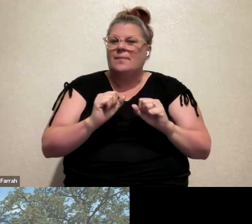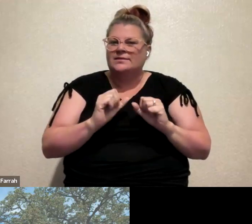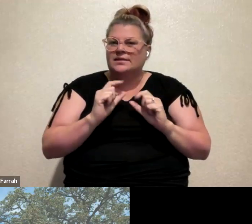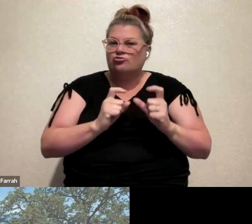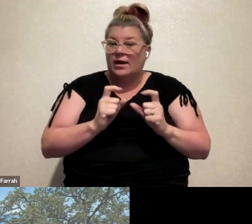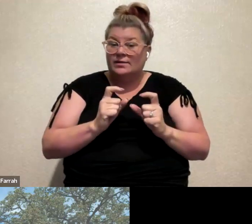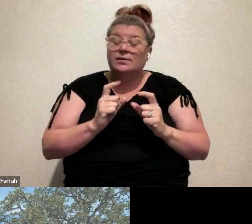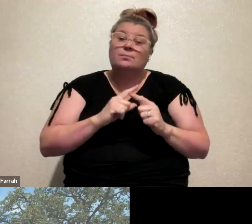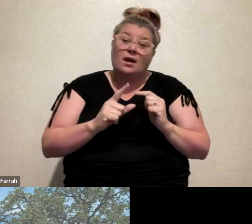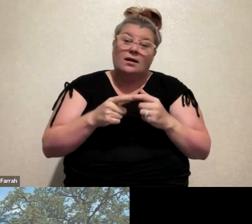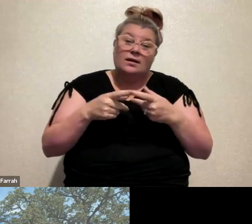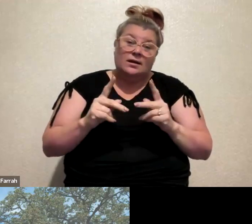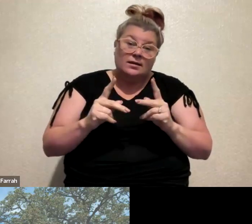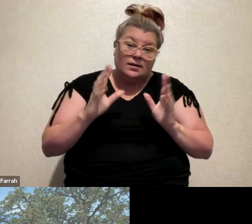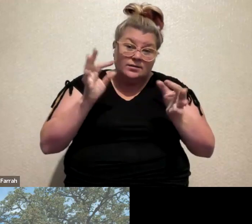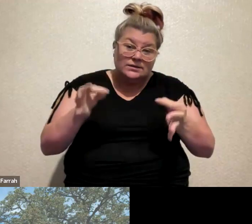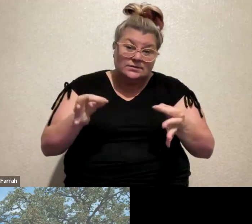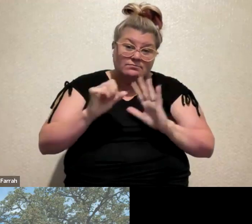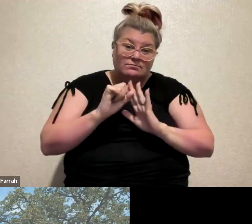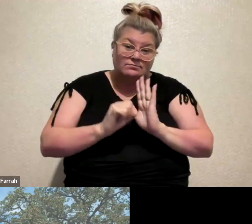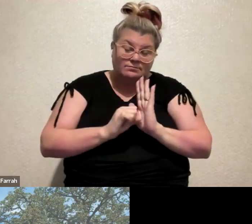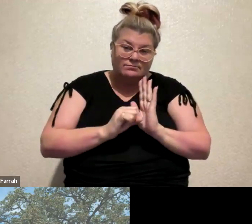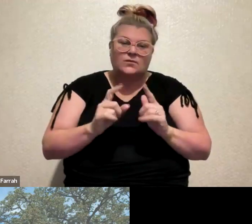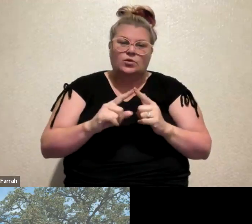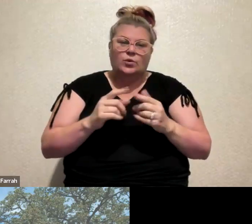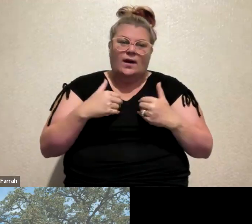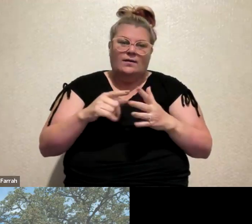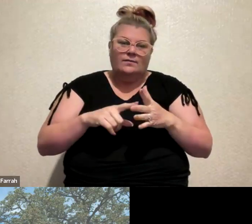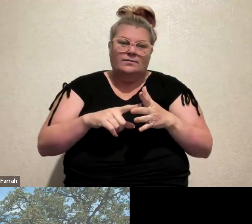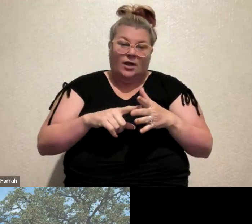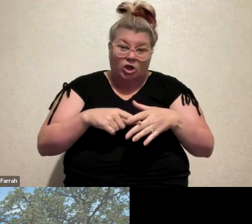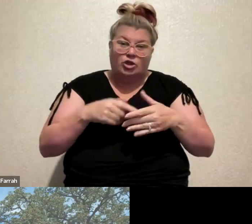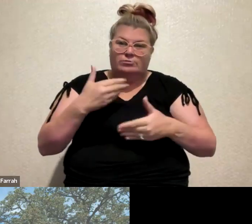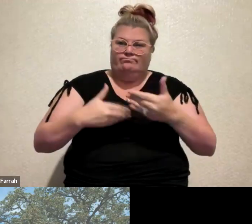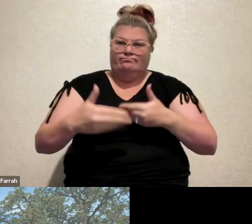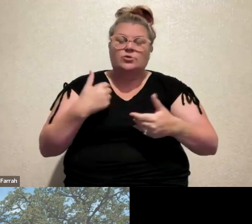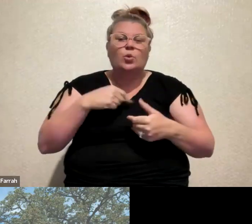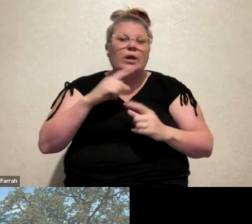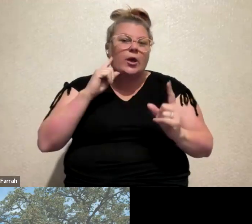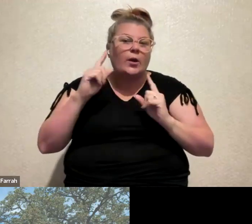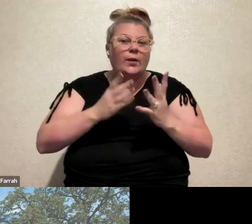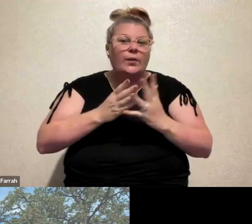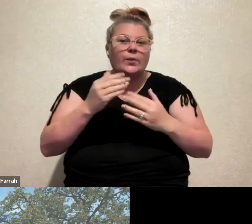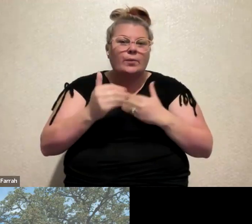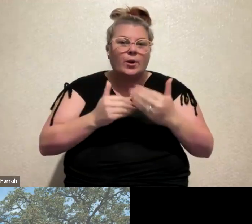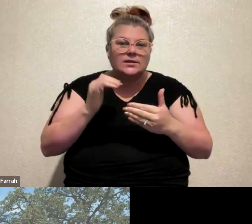State to get a head start. We heard throughout the process that in an ideal world, given that